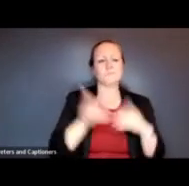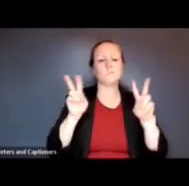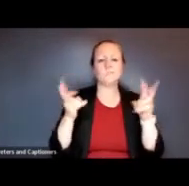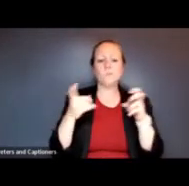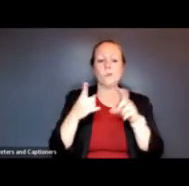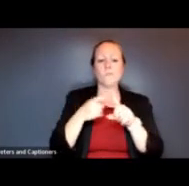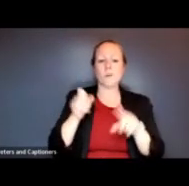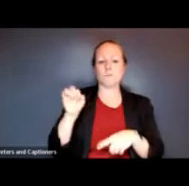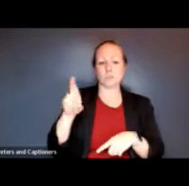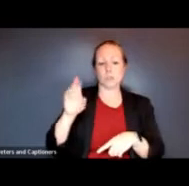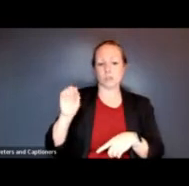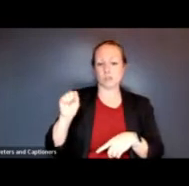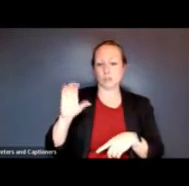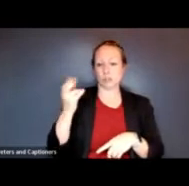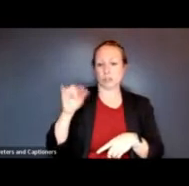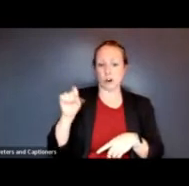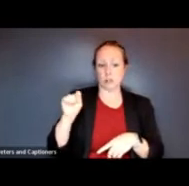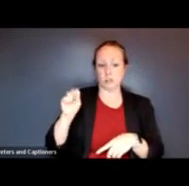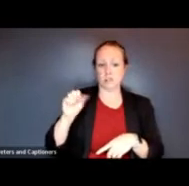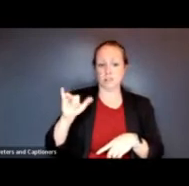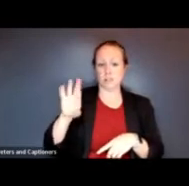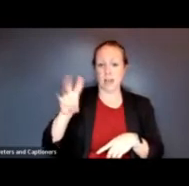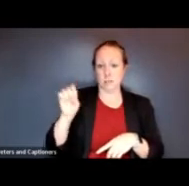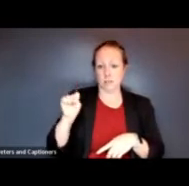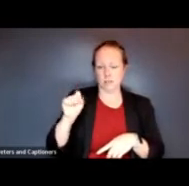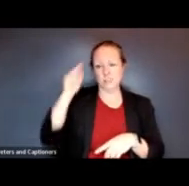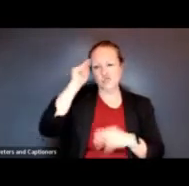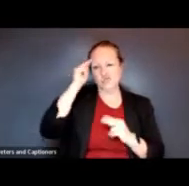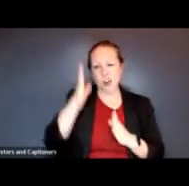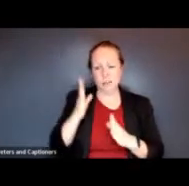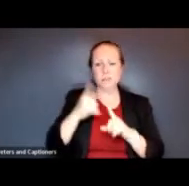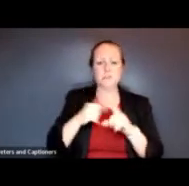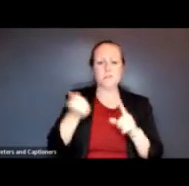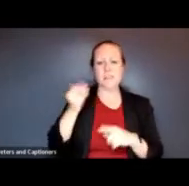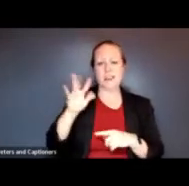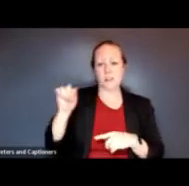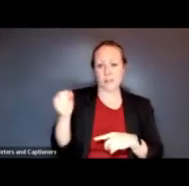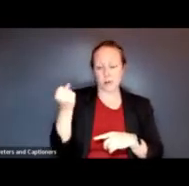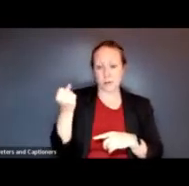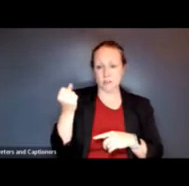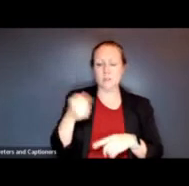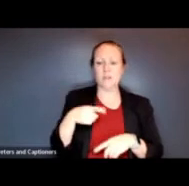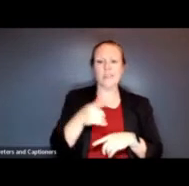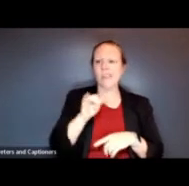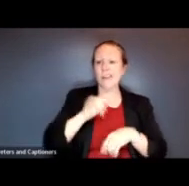is a neurologic neurologist in the 1930s, who worked a lot with brain injury. And this was at the time when neurology and psychiatry were really kind of